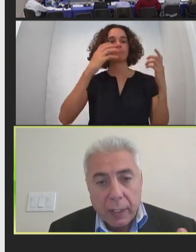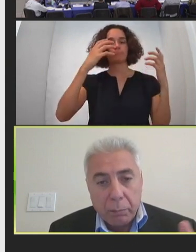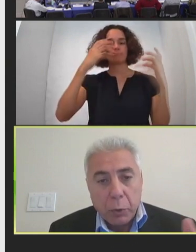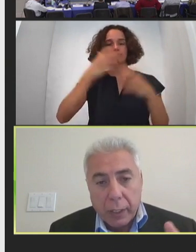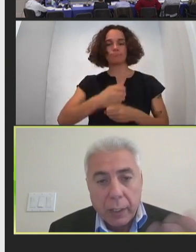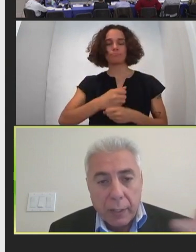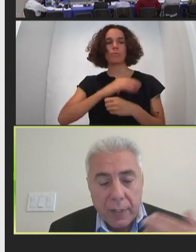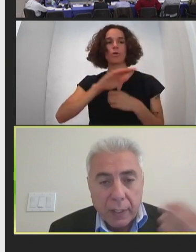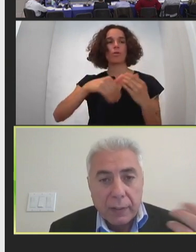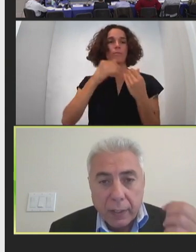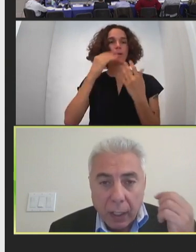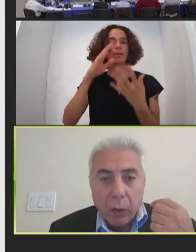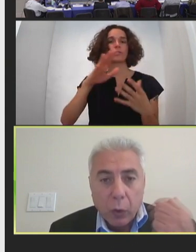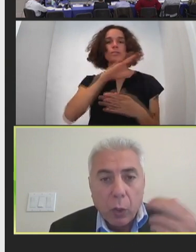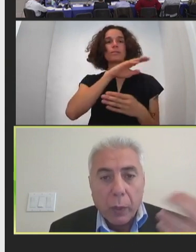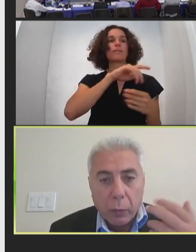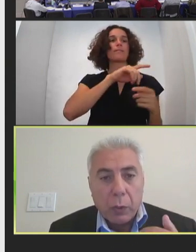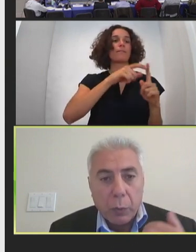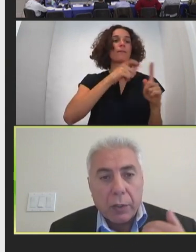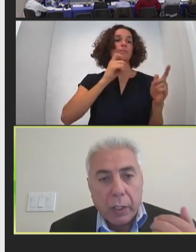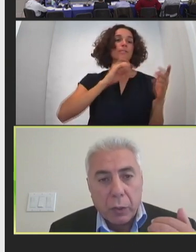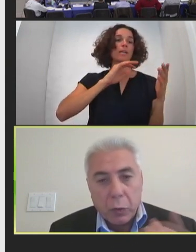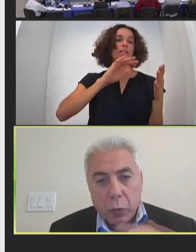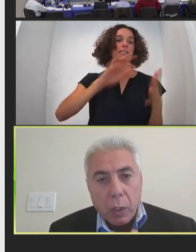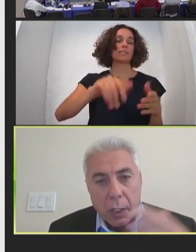I put in and the studies that are ongoing, what we are trying to do,